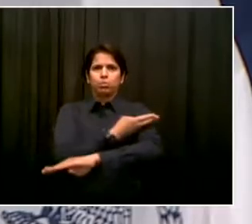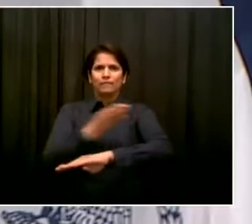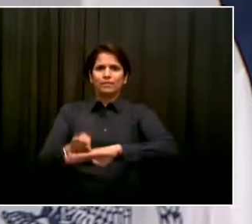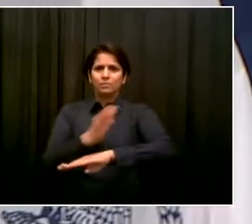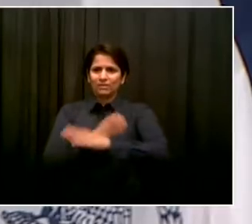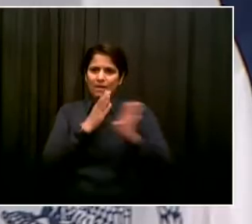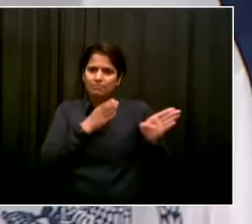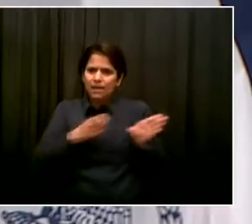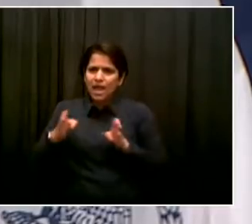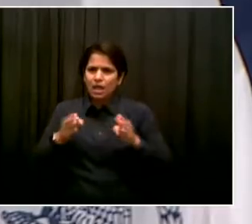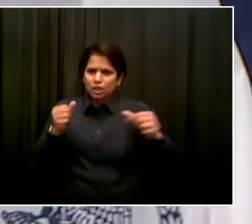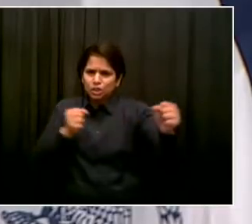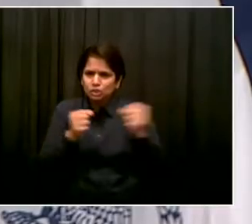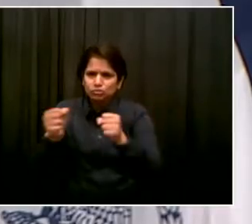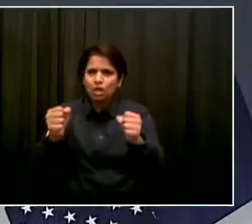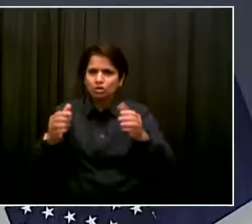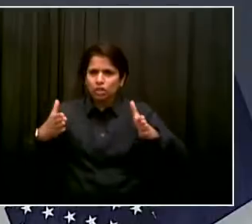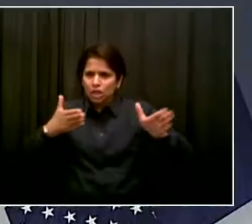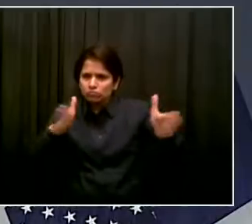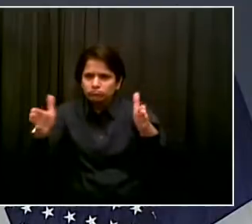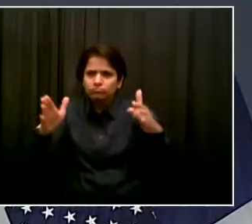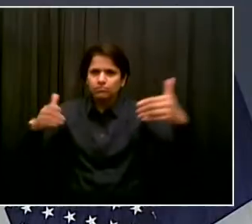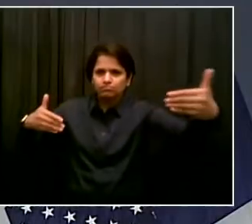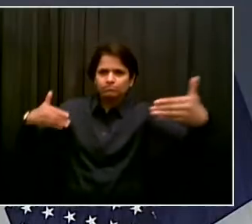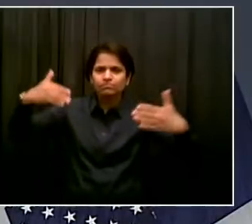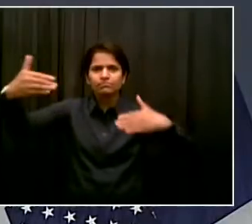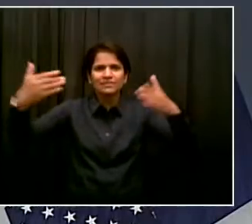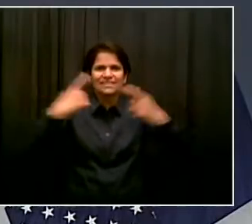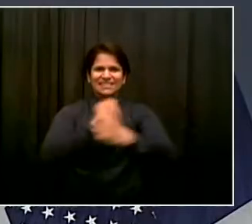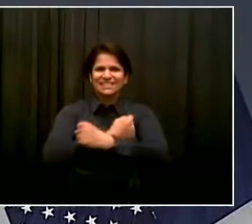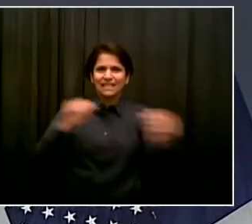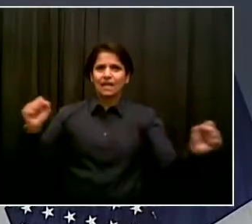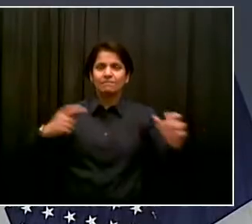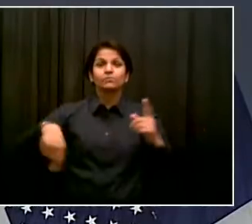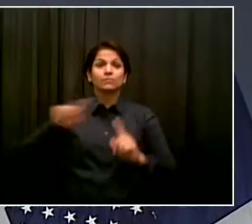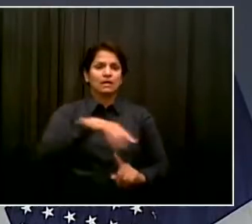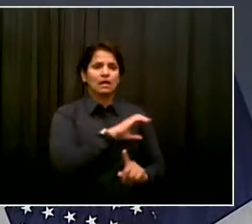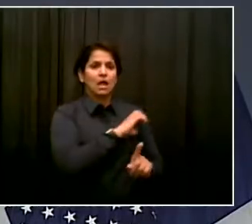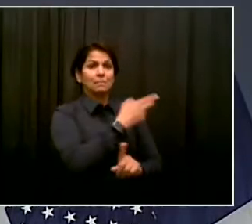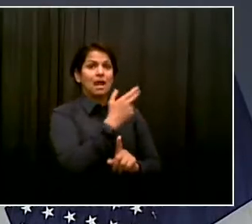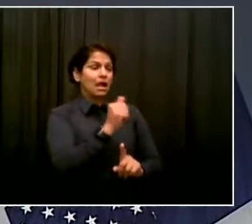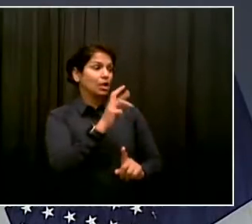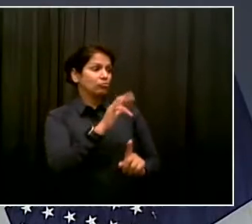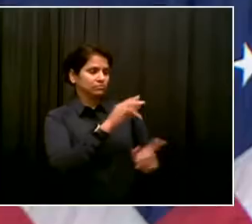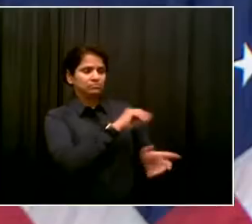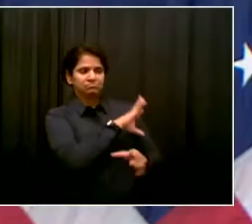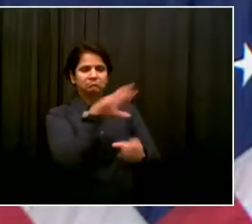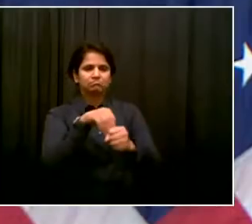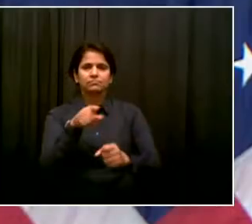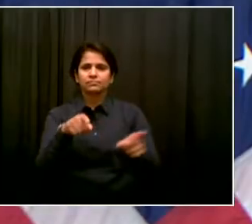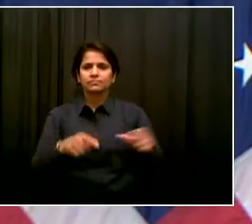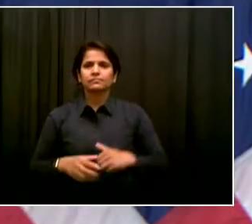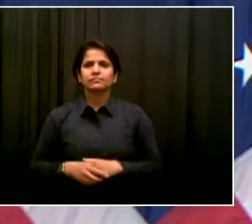SAY A LOT OF THOUGHT HASO GNE INTO THE PREPARATION HERE AND